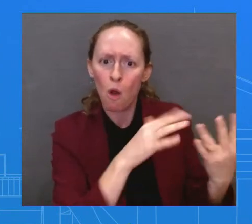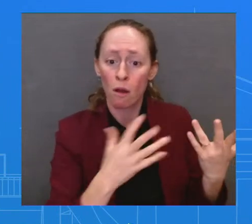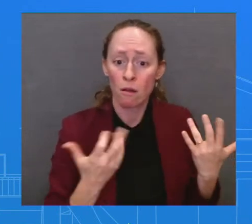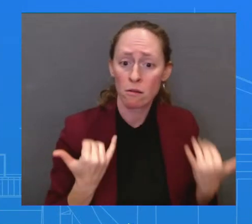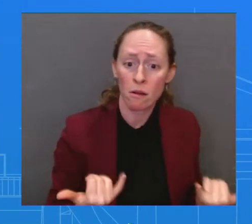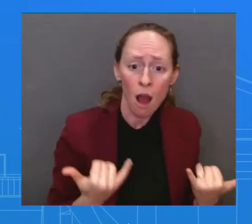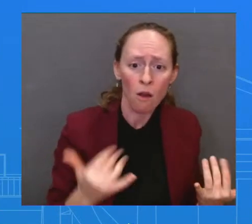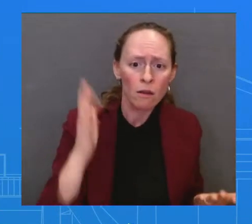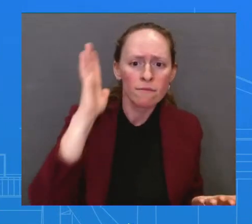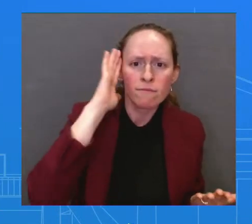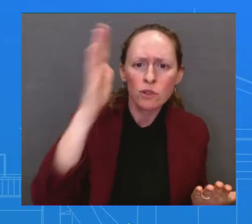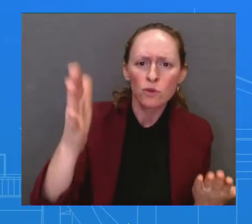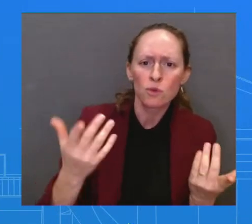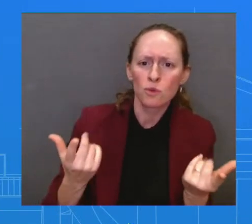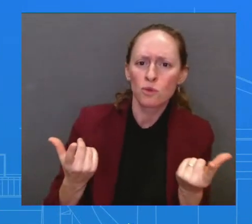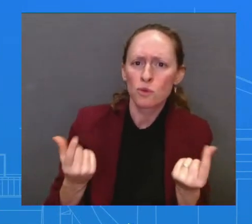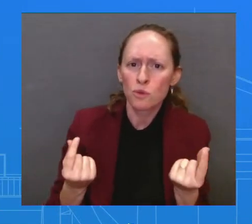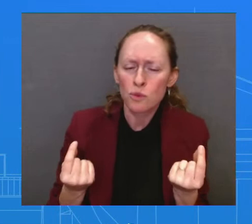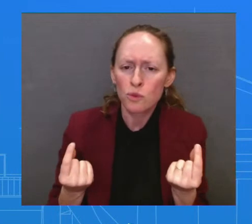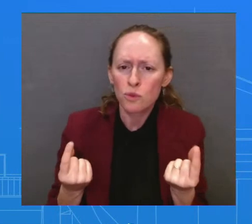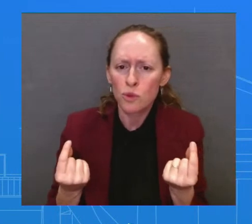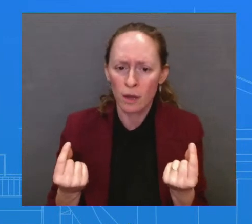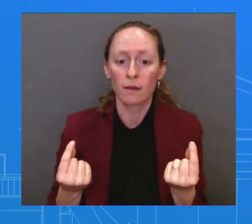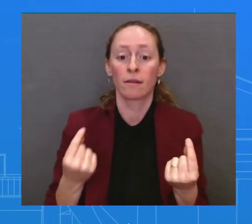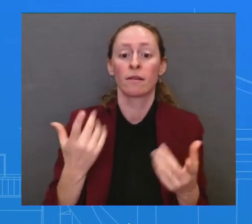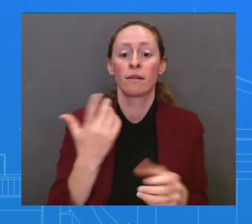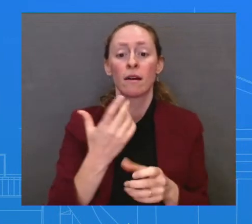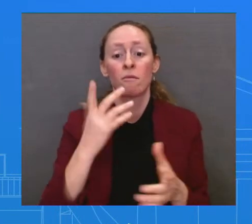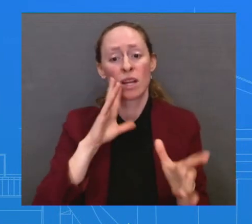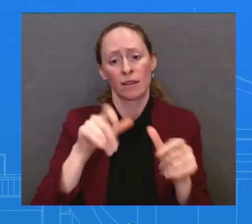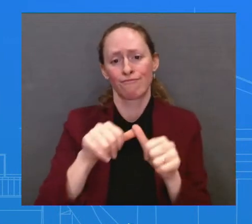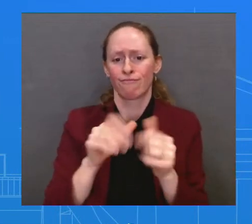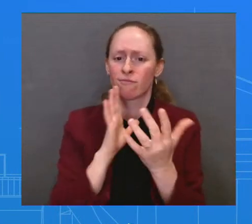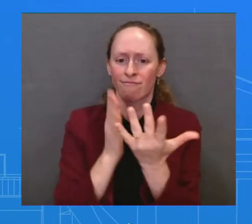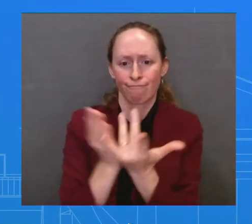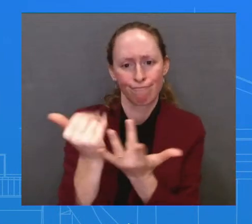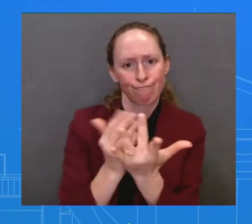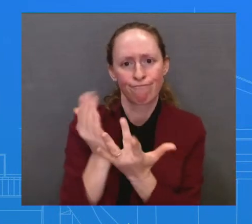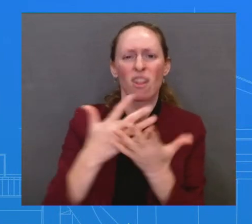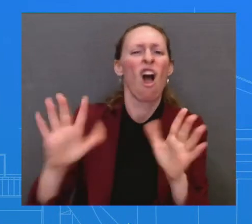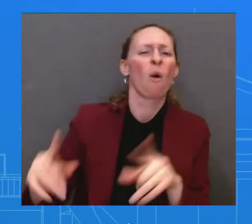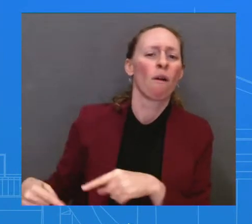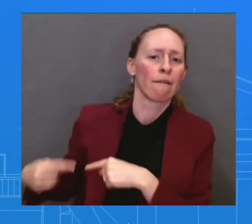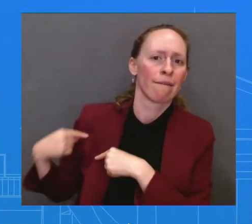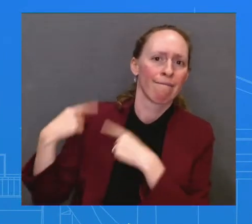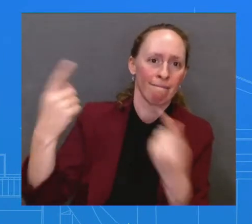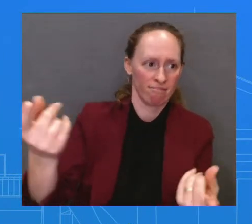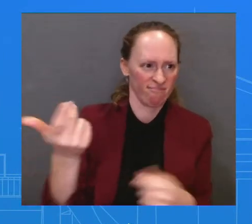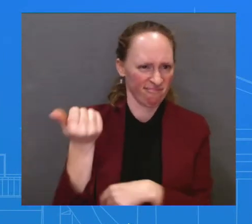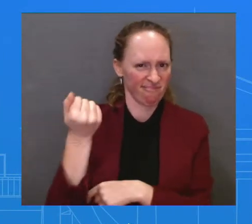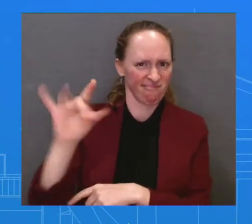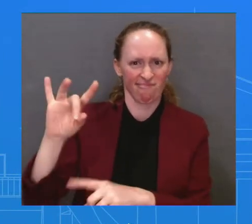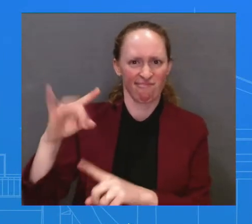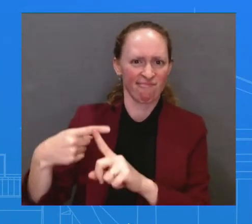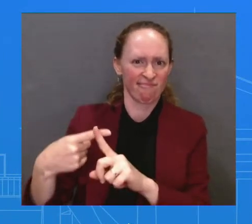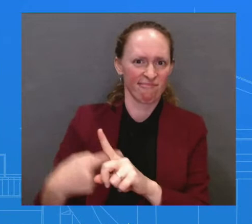over the course of the past year and a half. Above all, though, President Biden wants to use today